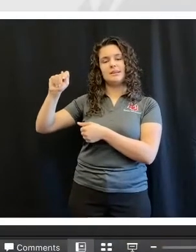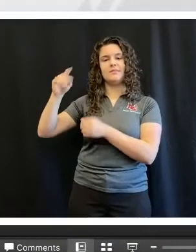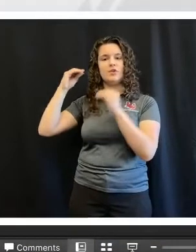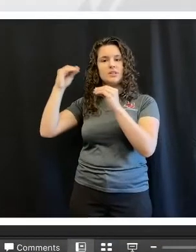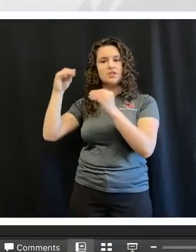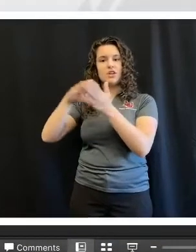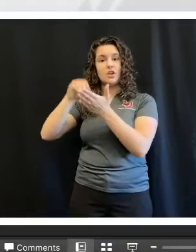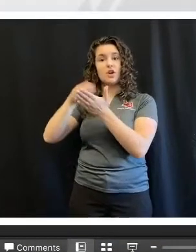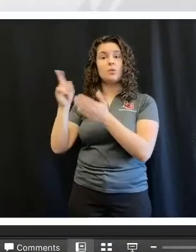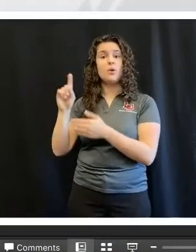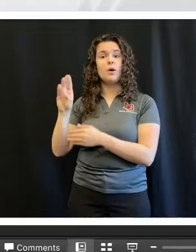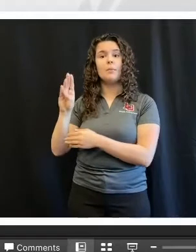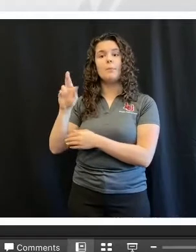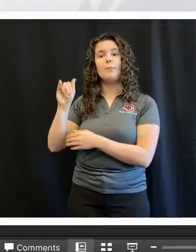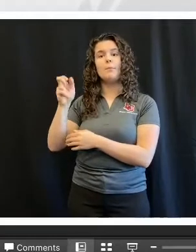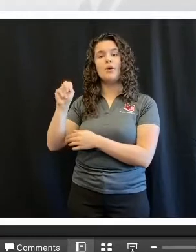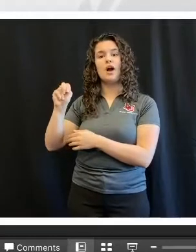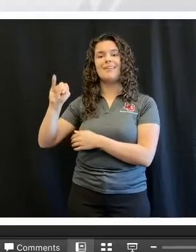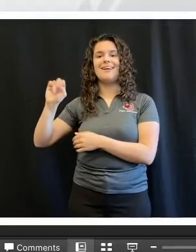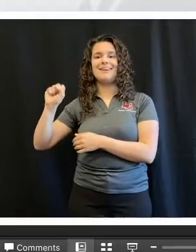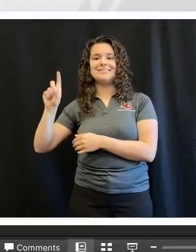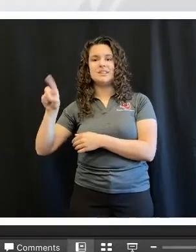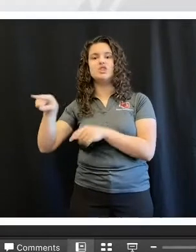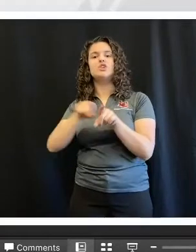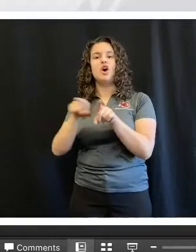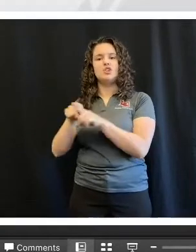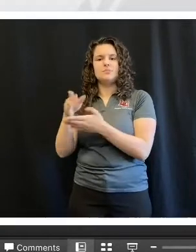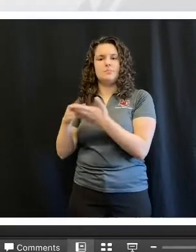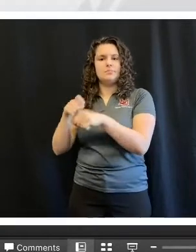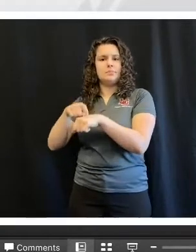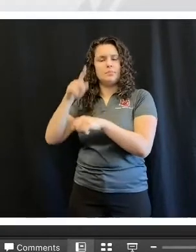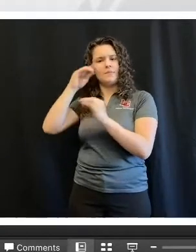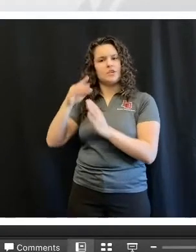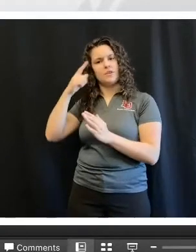Barbara's also an adjunct professor for us in the Digital Learning and Leading Program.